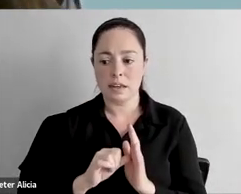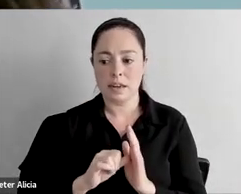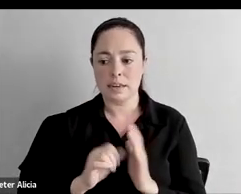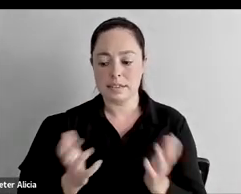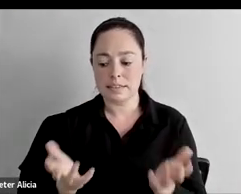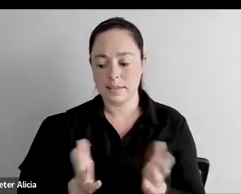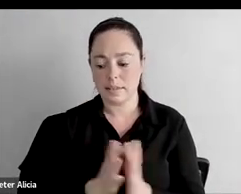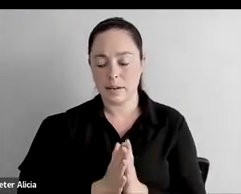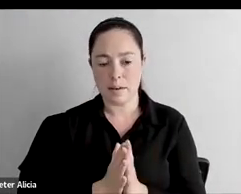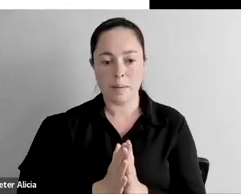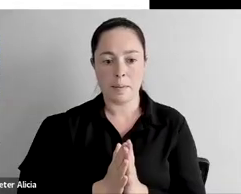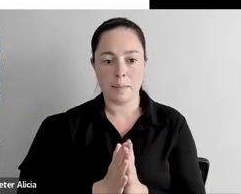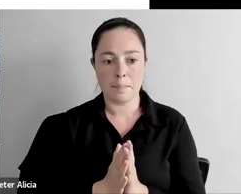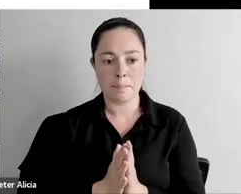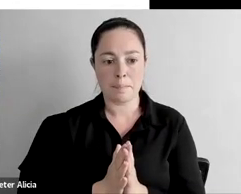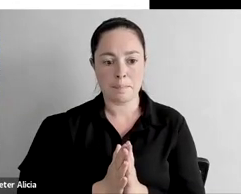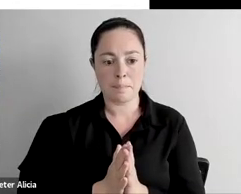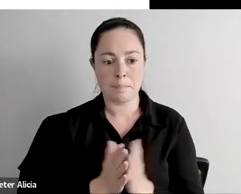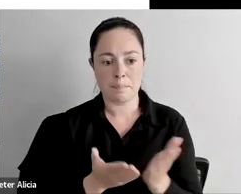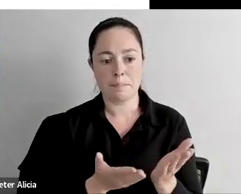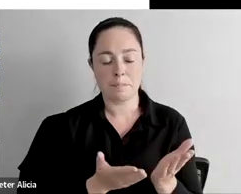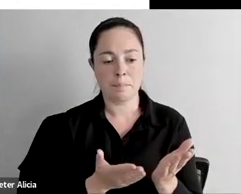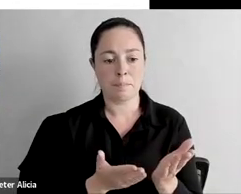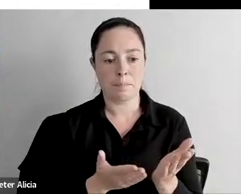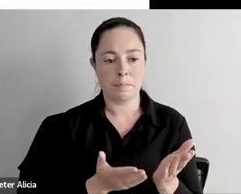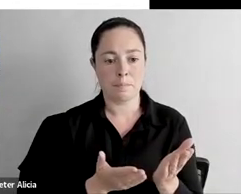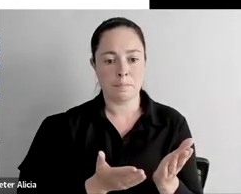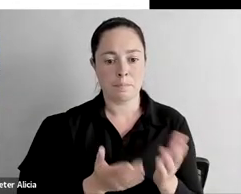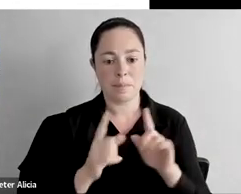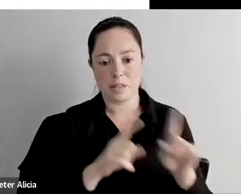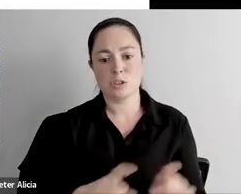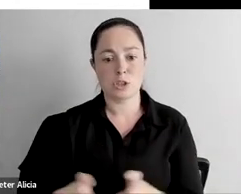the post-webinar survey I've shared in the